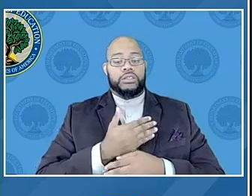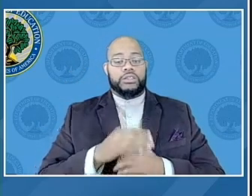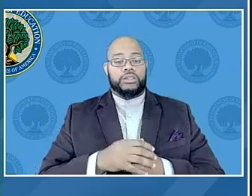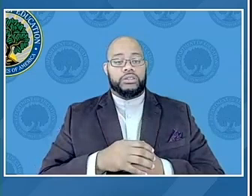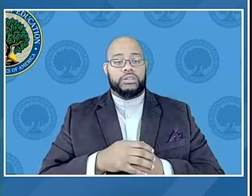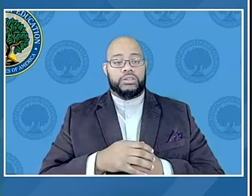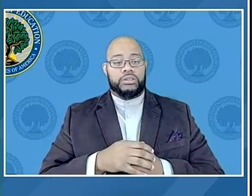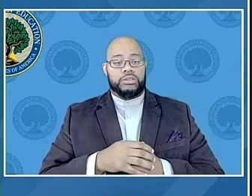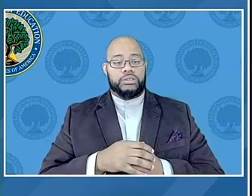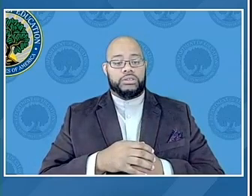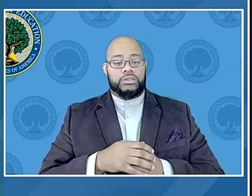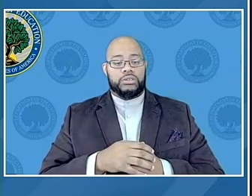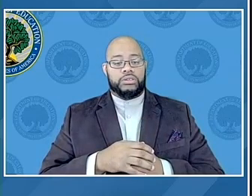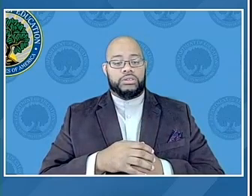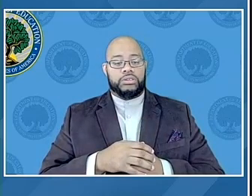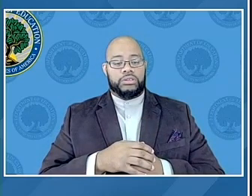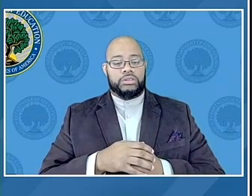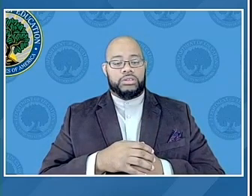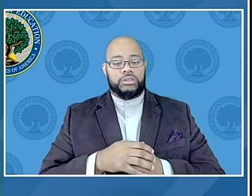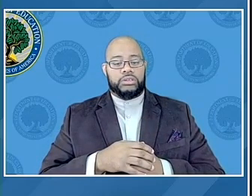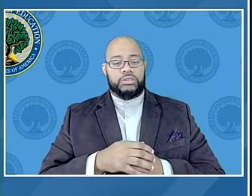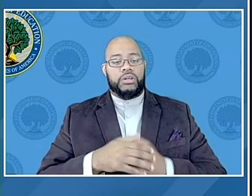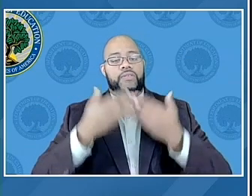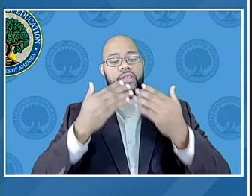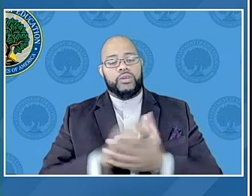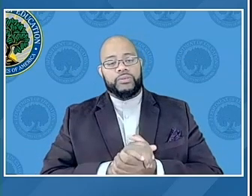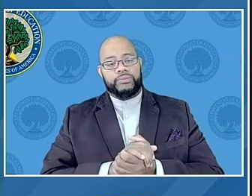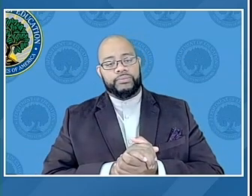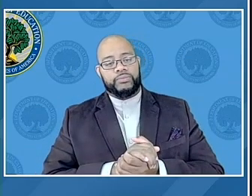And thank you for your comments.